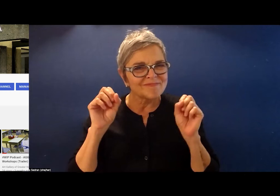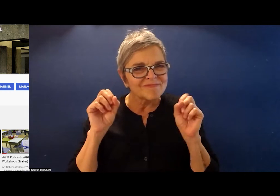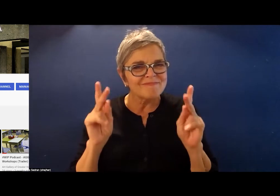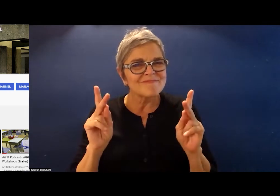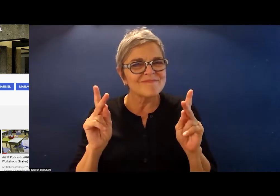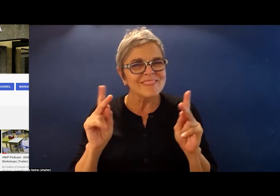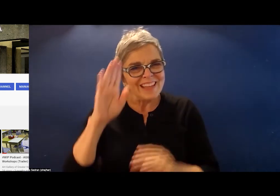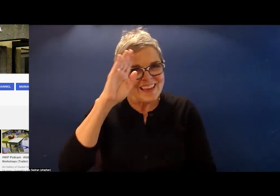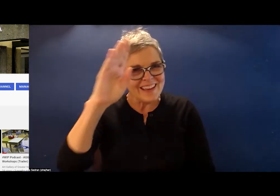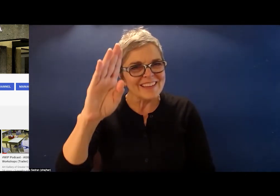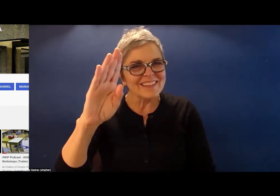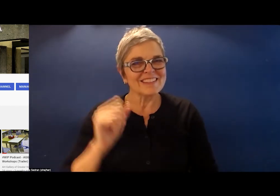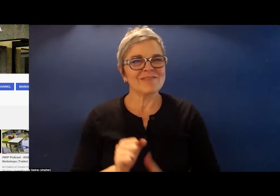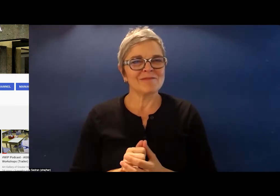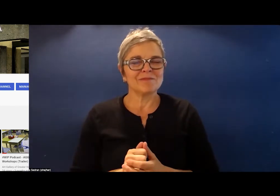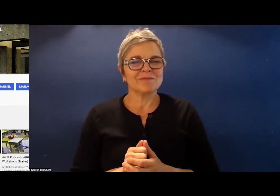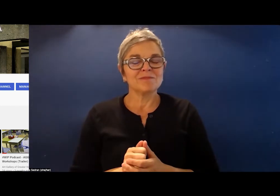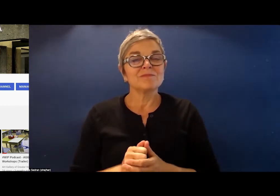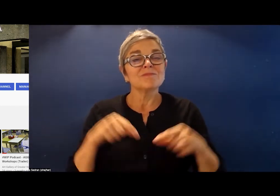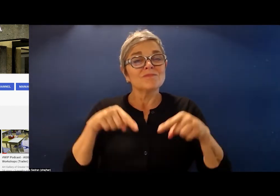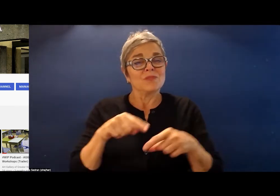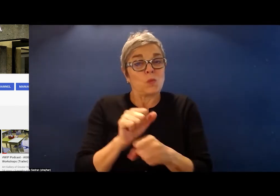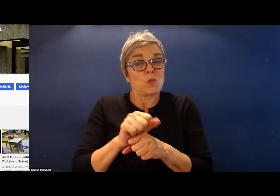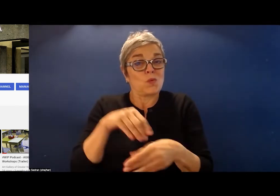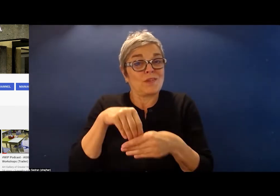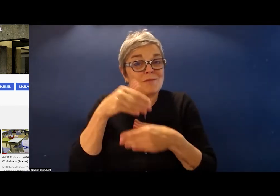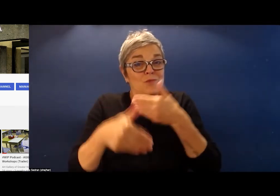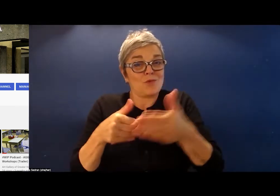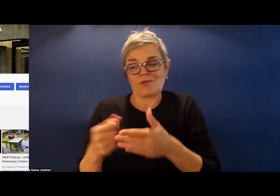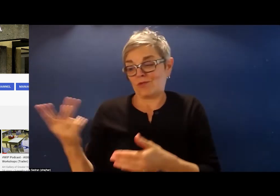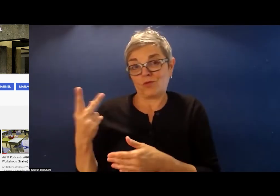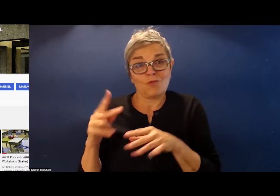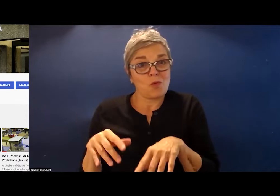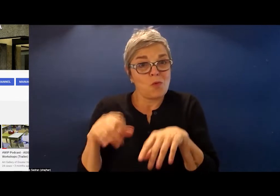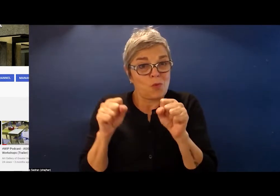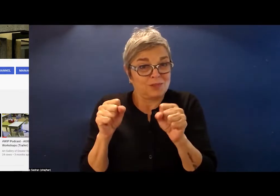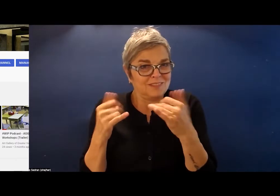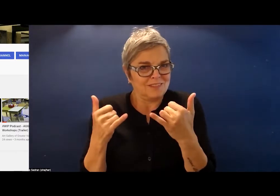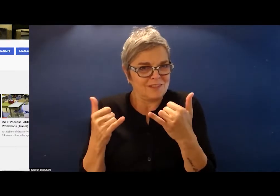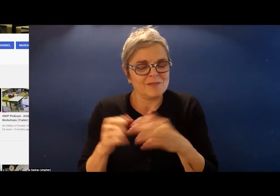Chase: Okay, hi. This is Work in Progress. We are your co-hosts for the day.